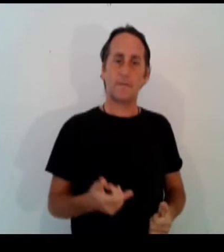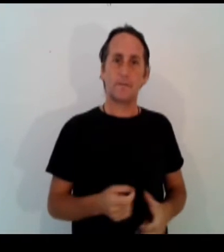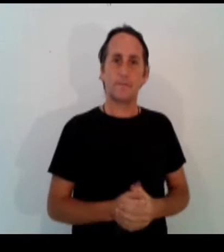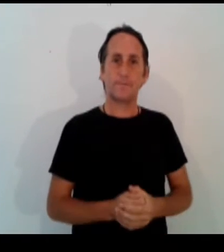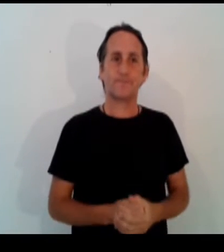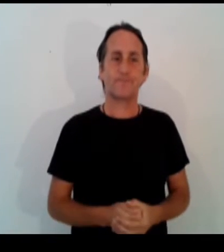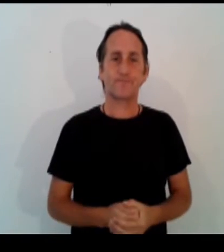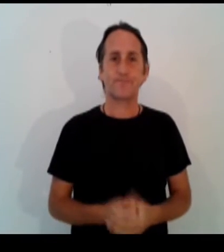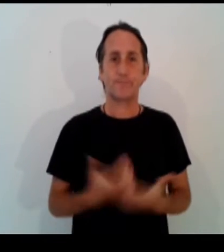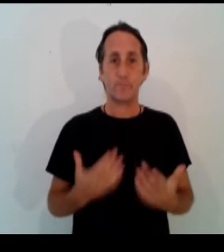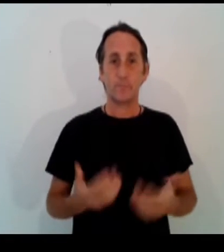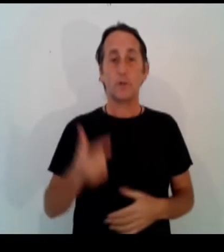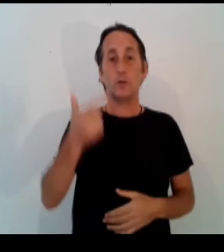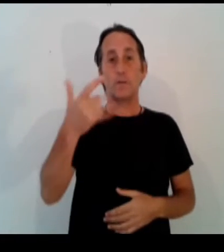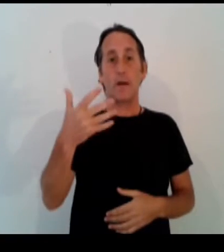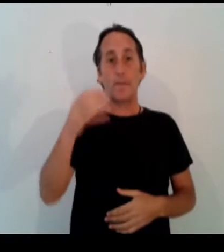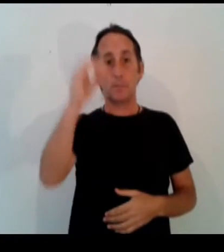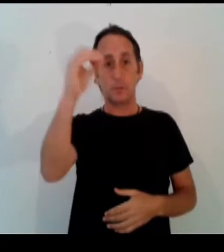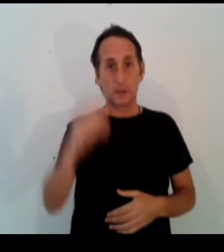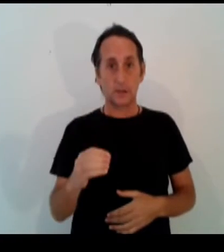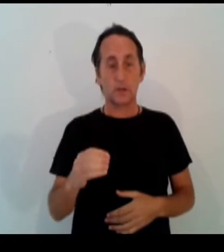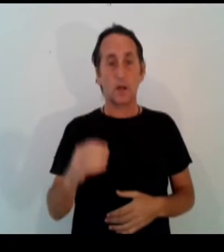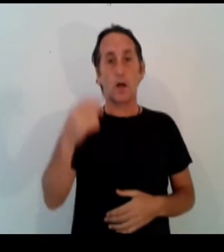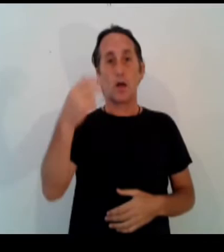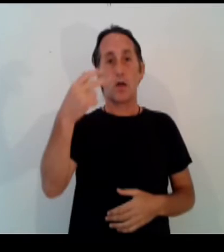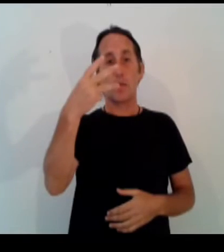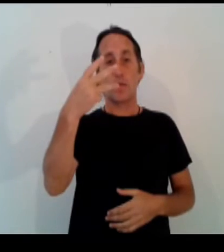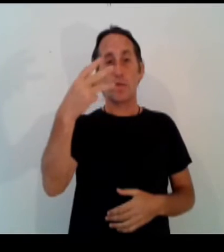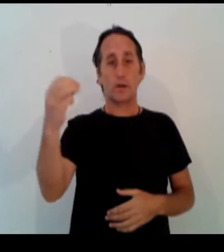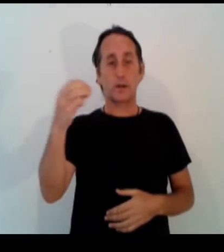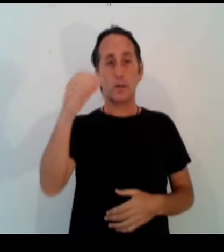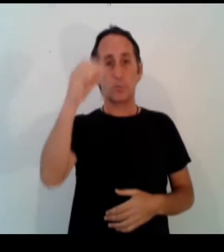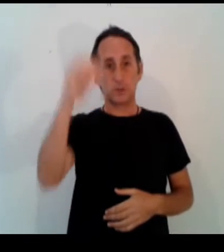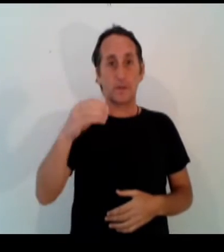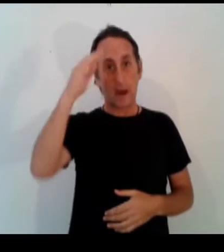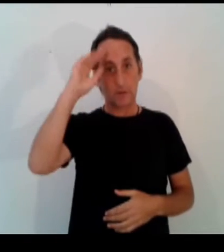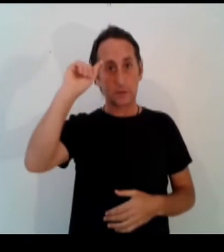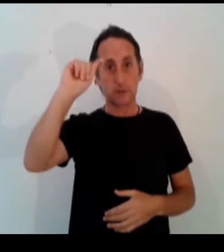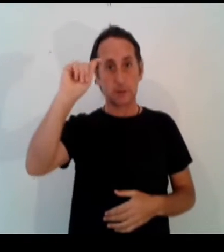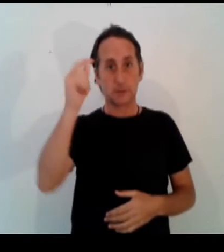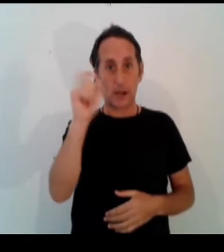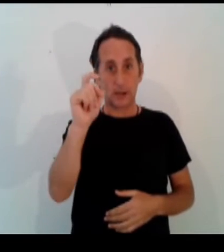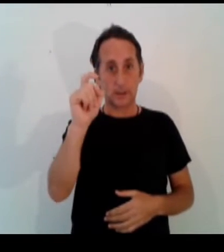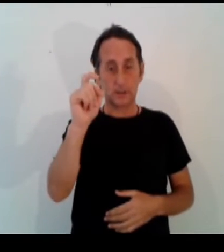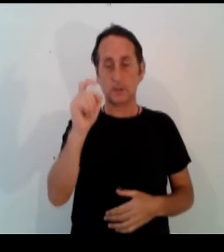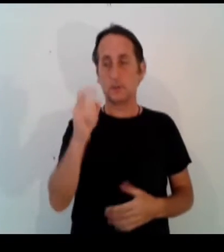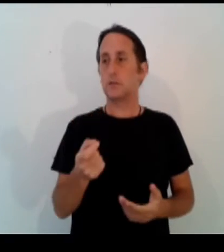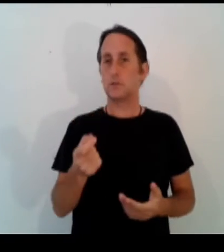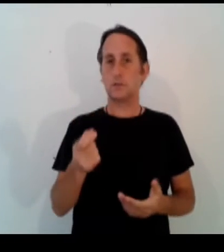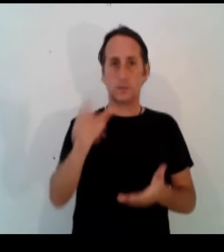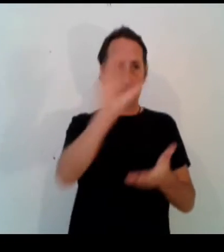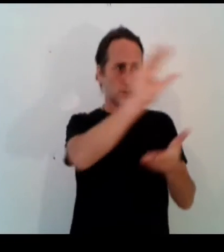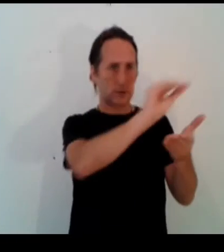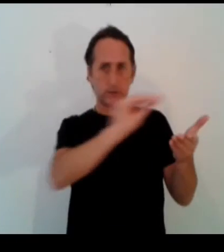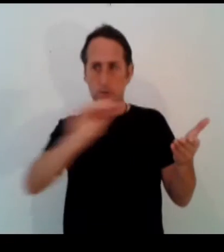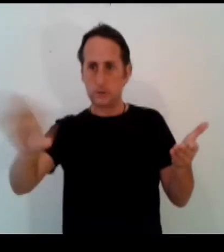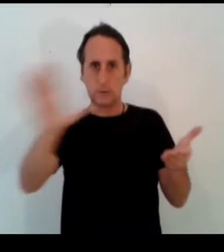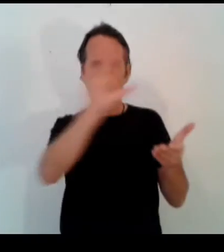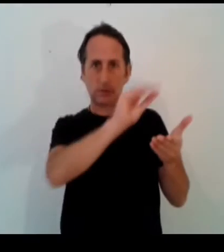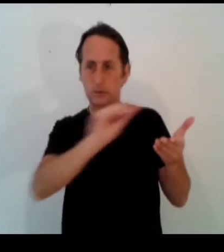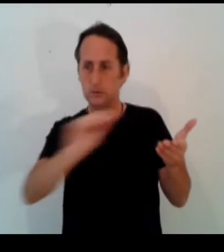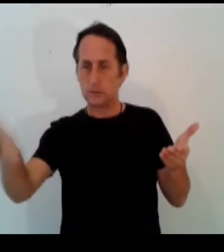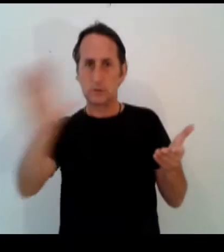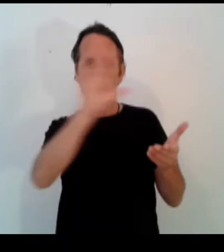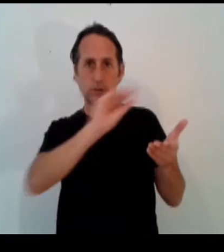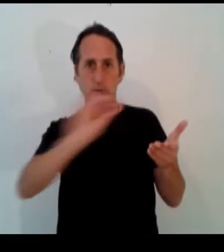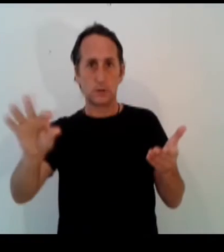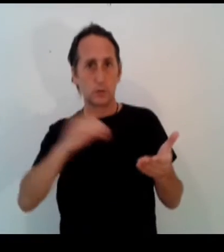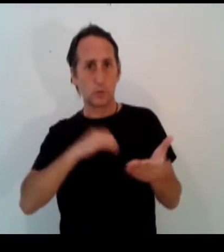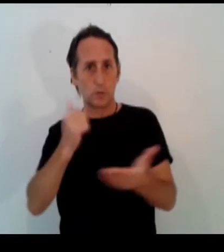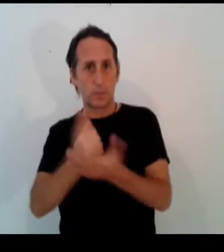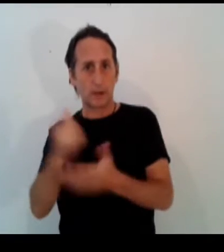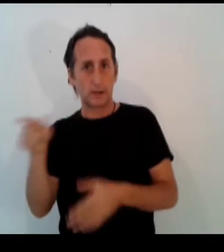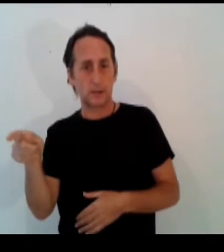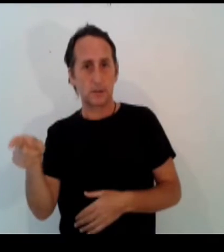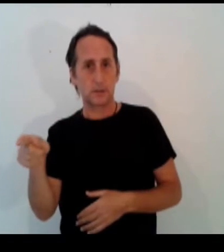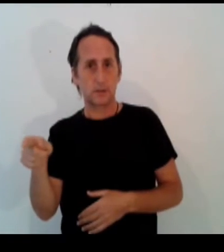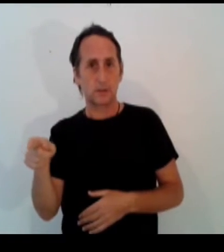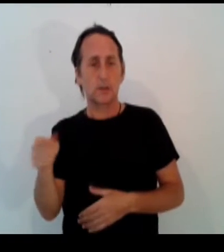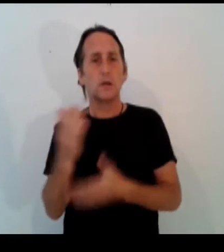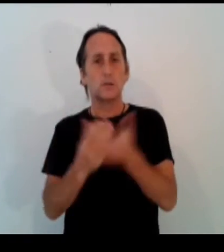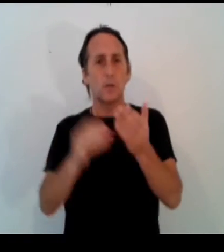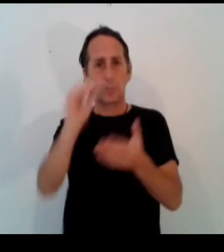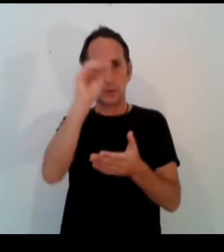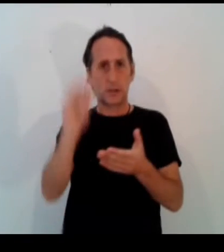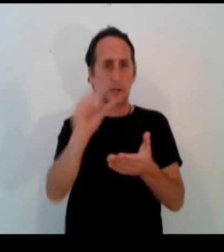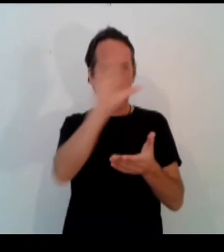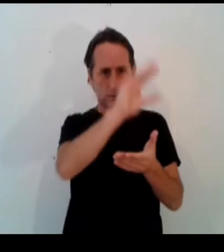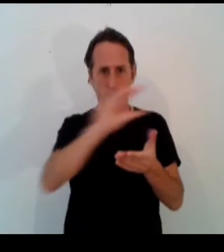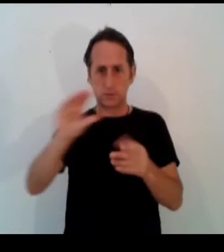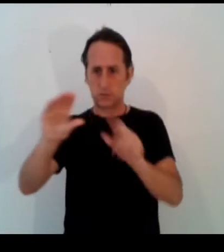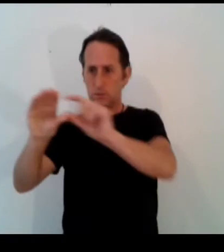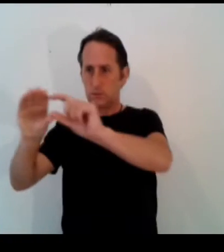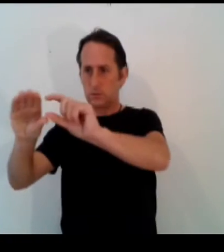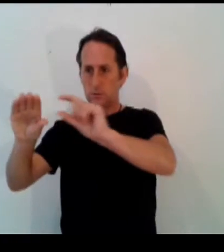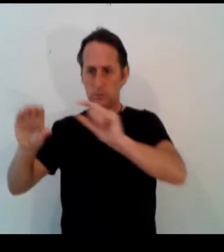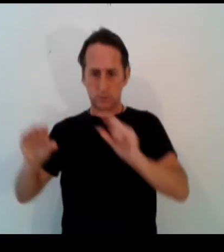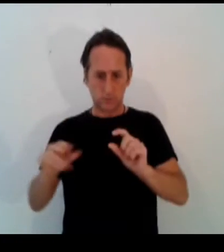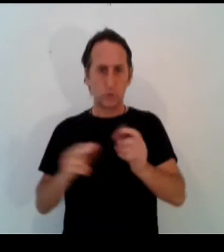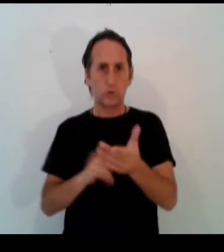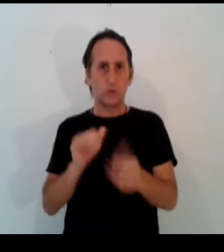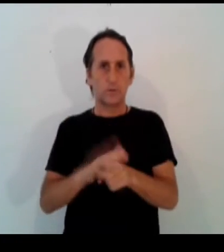Now 25 to 30% of irish taxes are being taken out for the bank, and a percentage of those are used to fund the wars